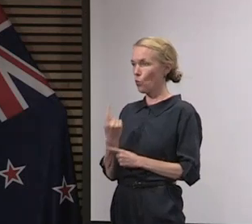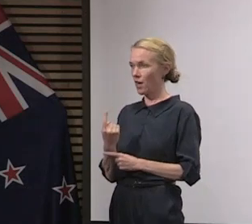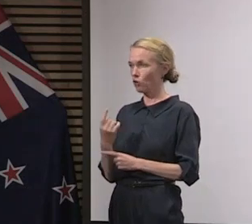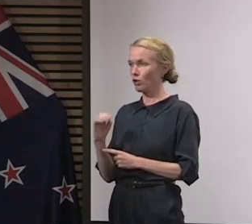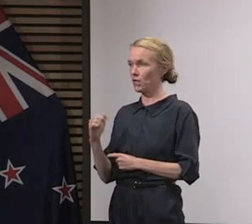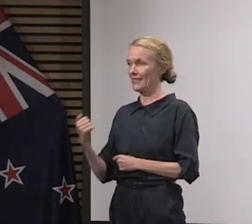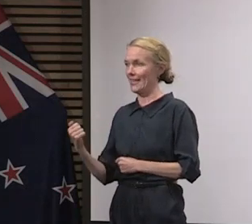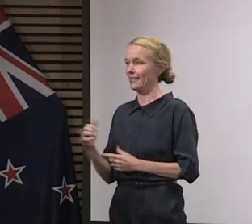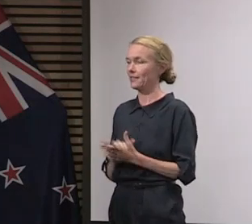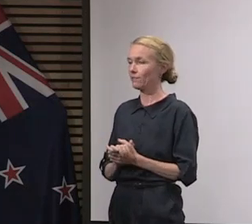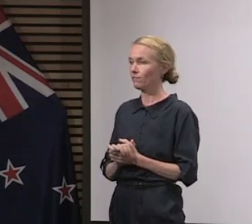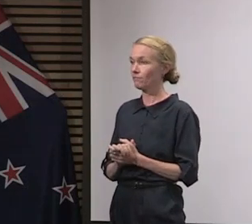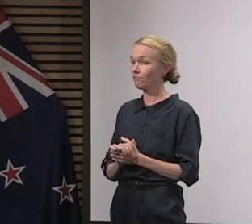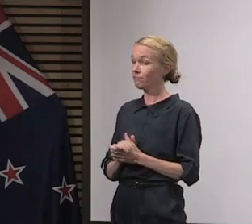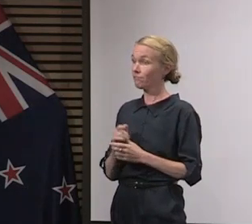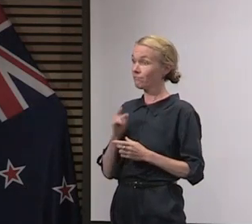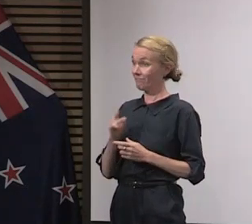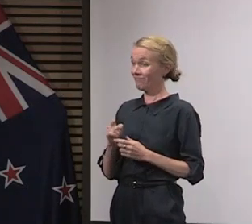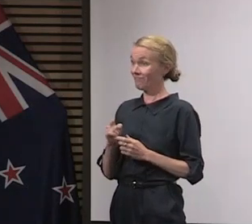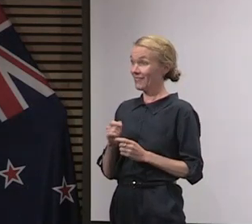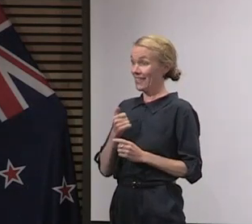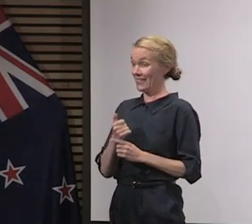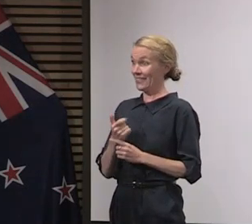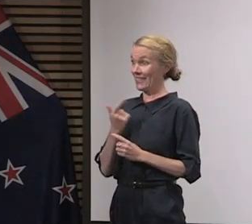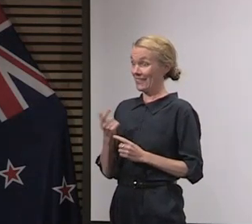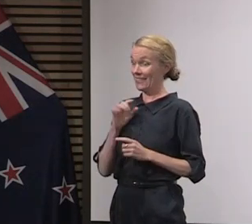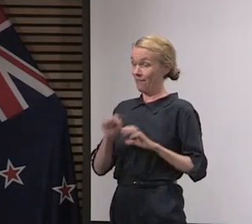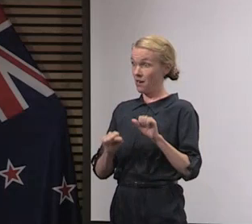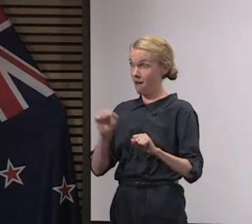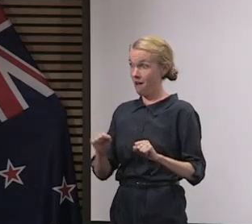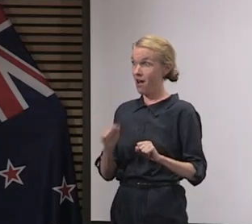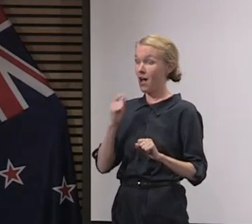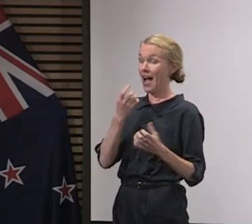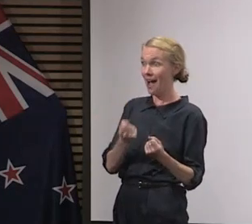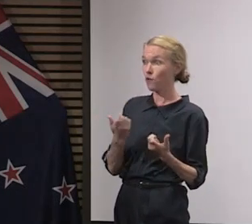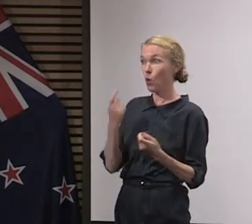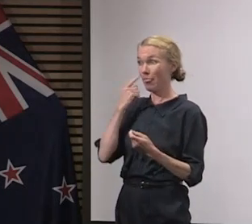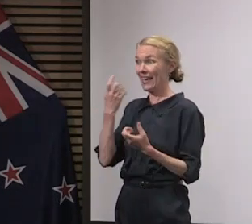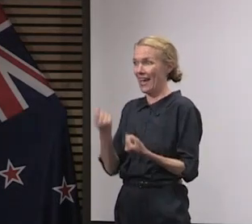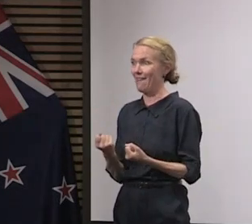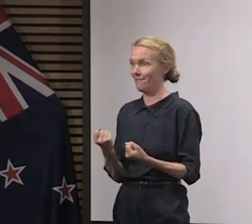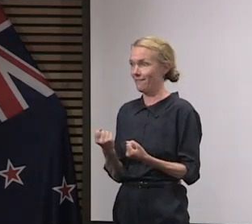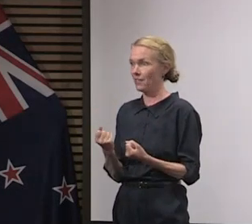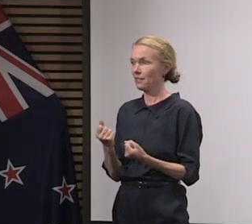and probable cases in New